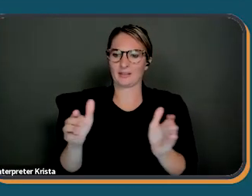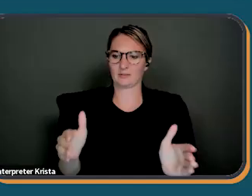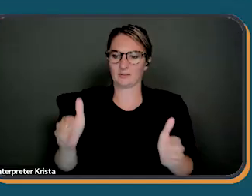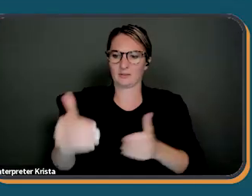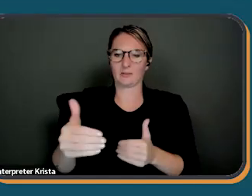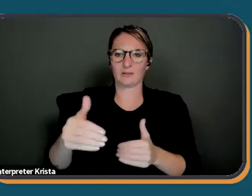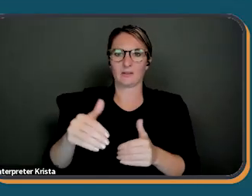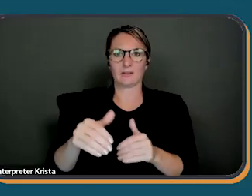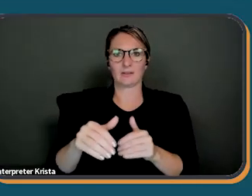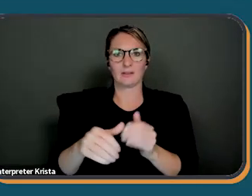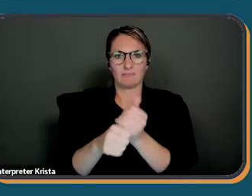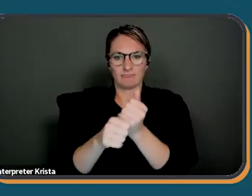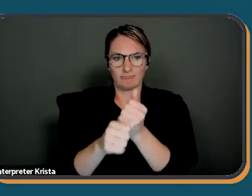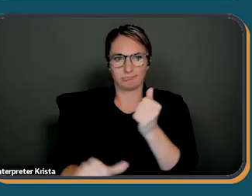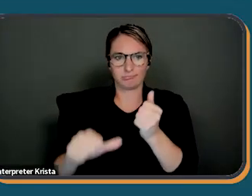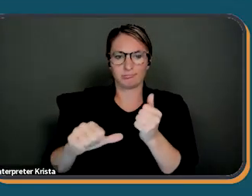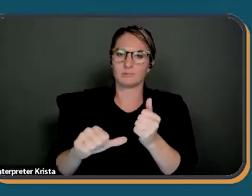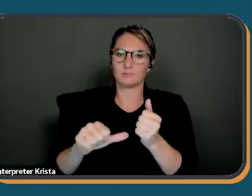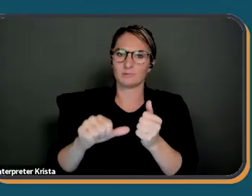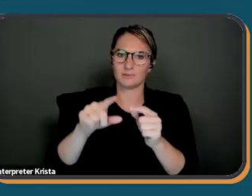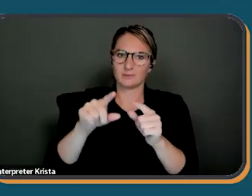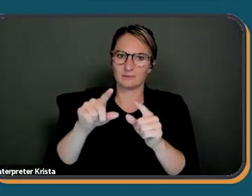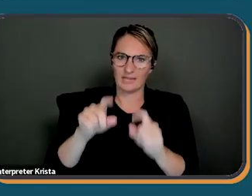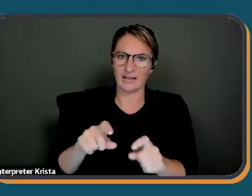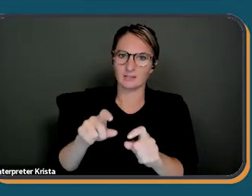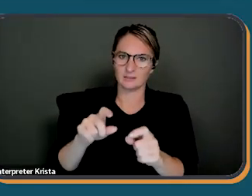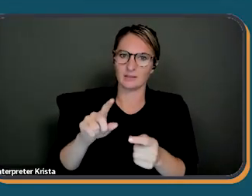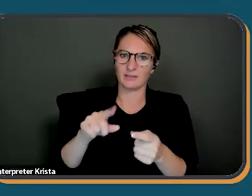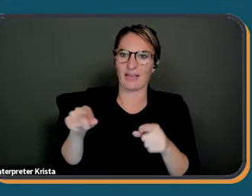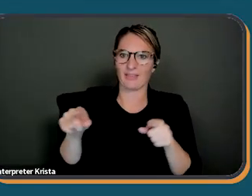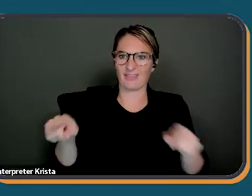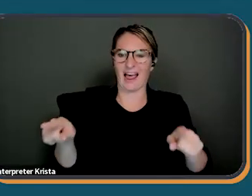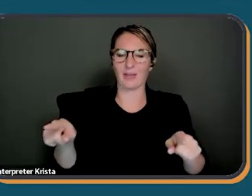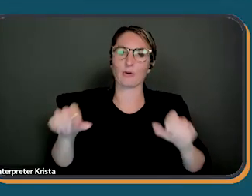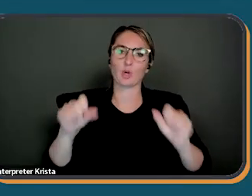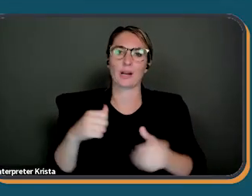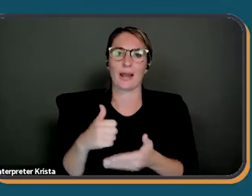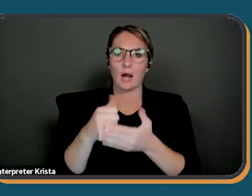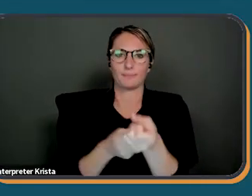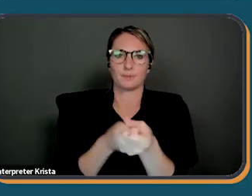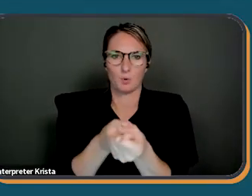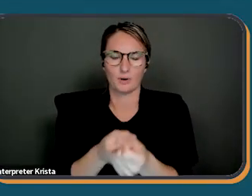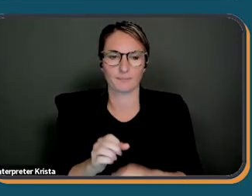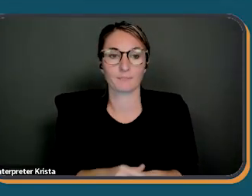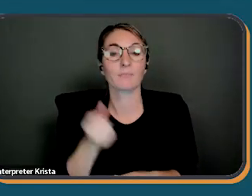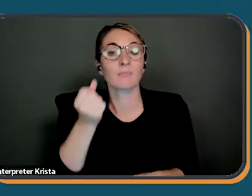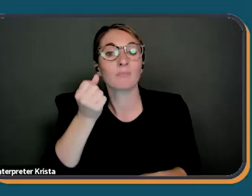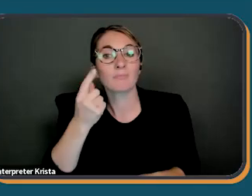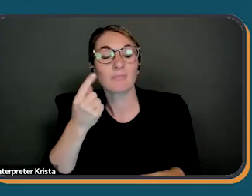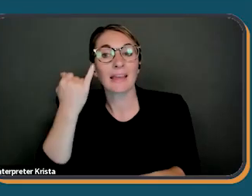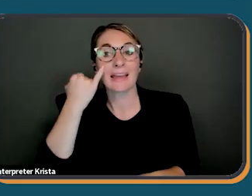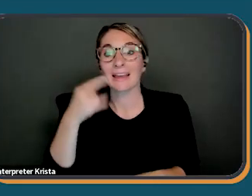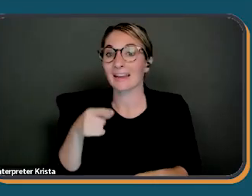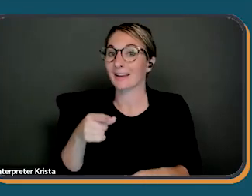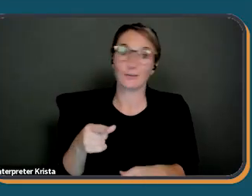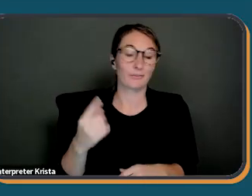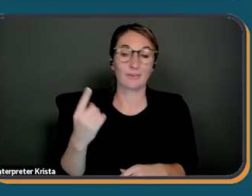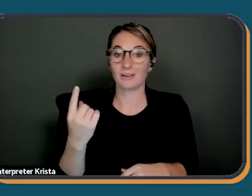for the sample submission. I definitely think that's a possibility. However, should that test come back with something positive